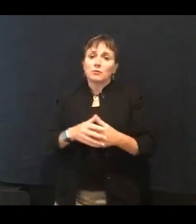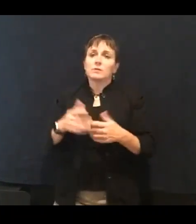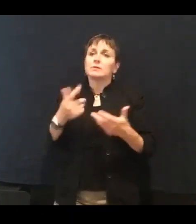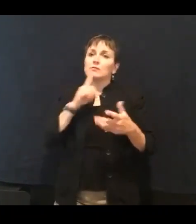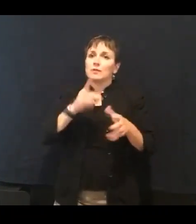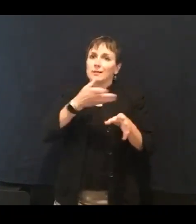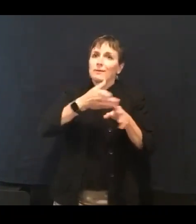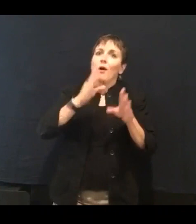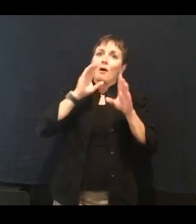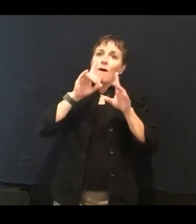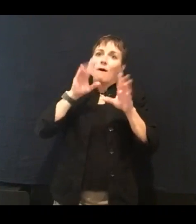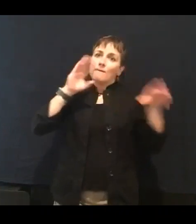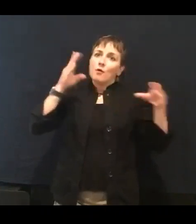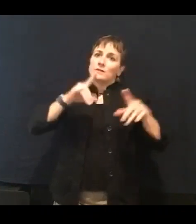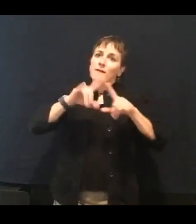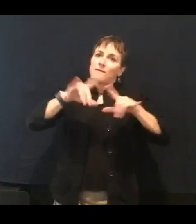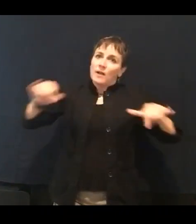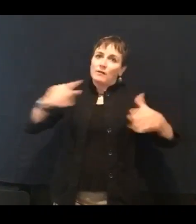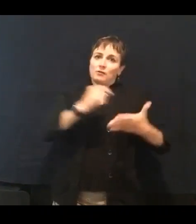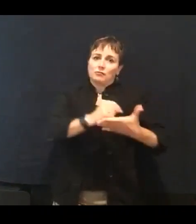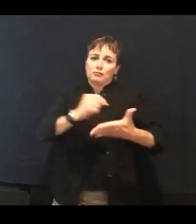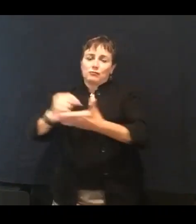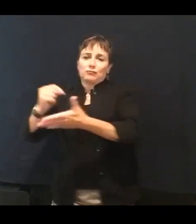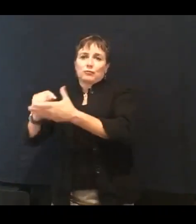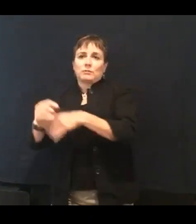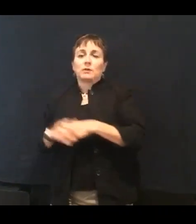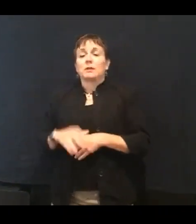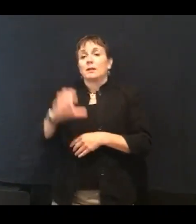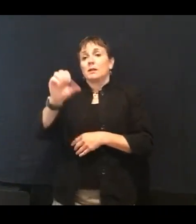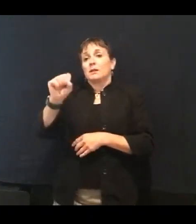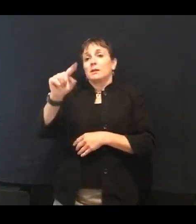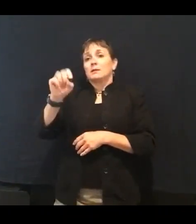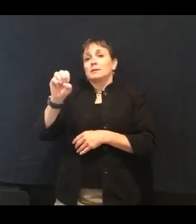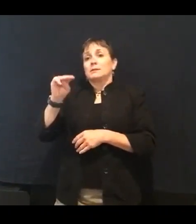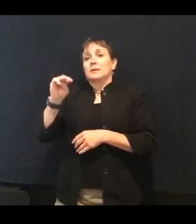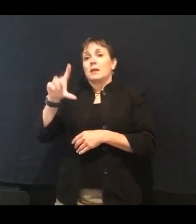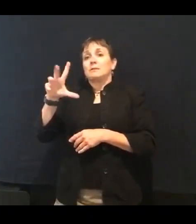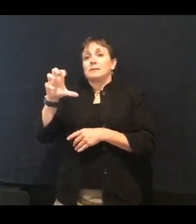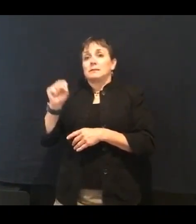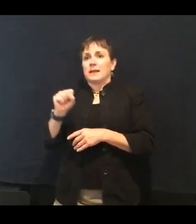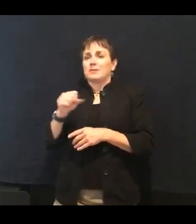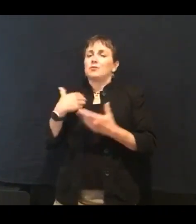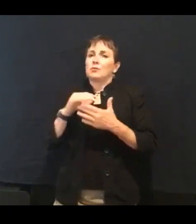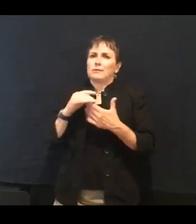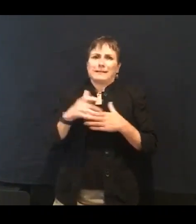Stem cells were at a very early stage then and seemed to require a longer timeline than